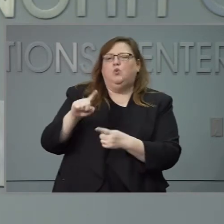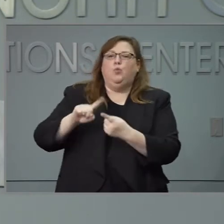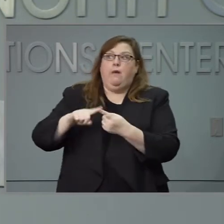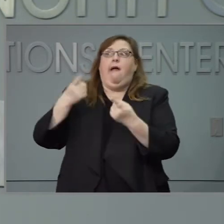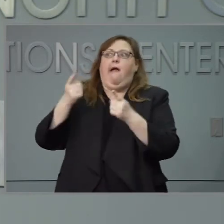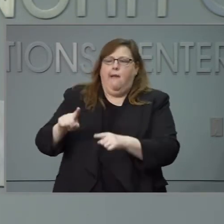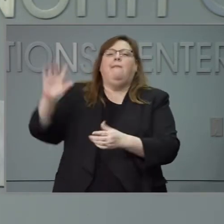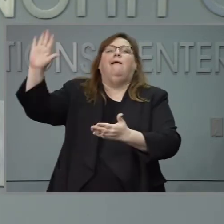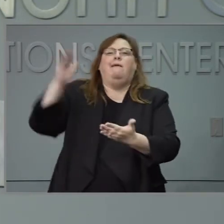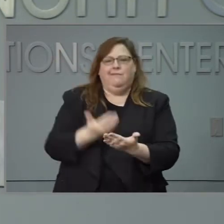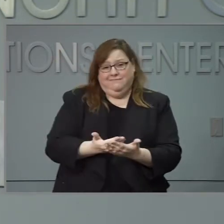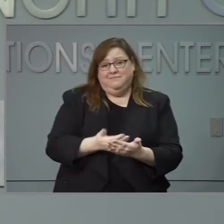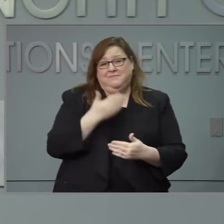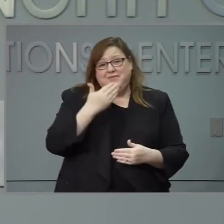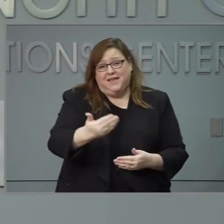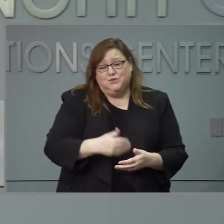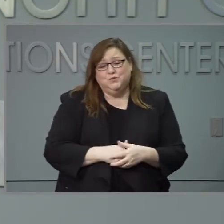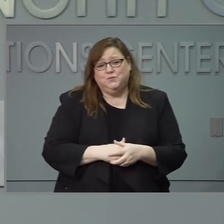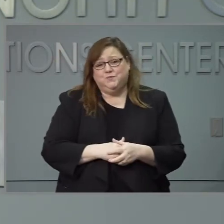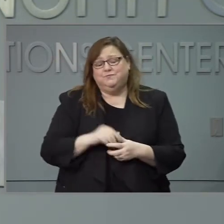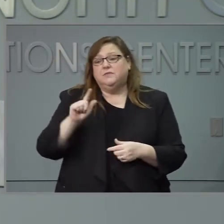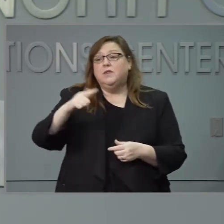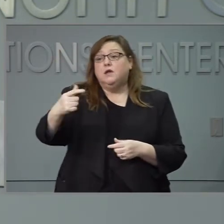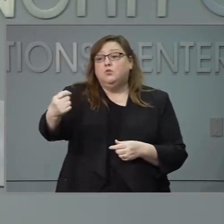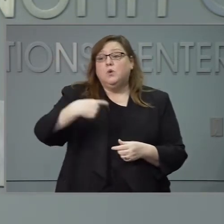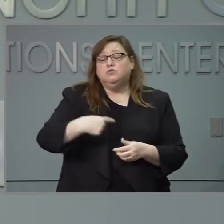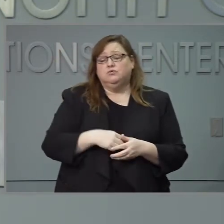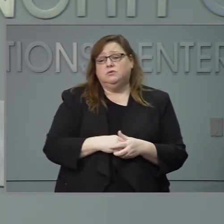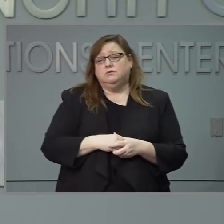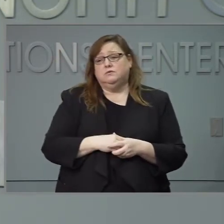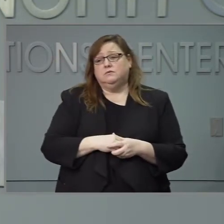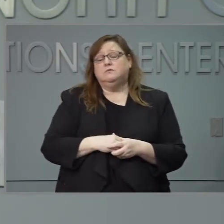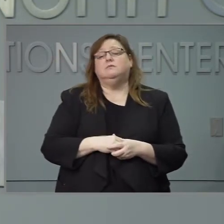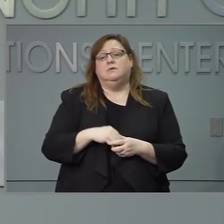LOS IMPUESTOS, EL DINERO DE LOS IMPUESTOS PARA QUE LA GENTE RICA